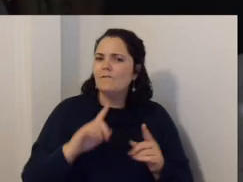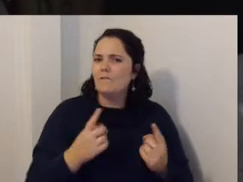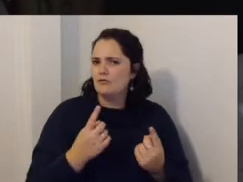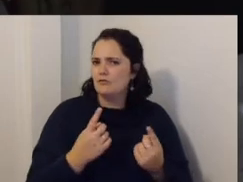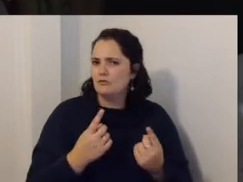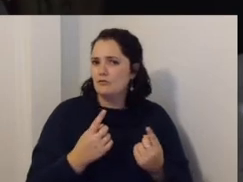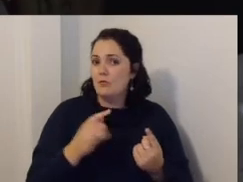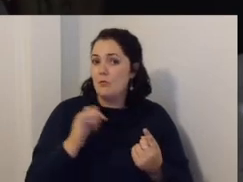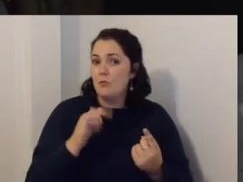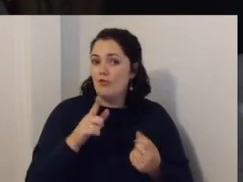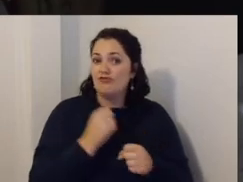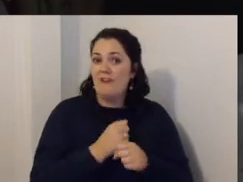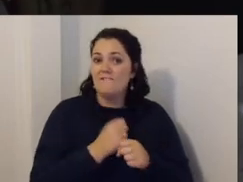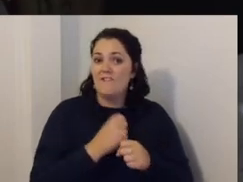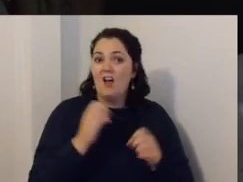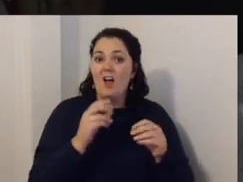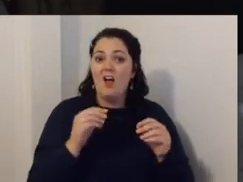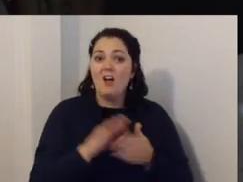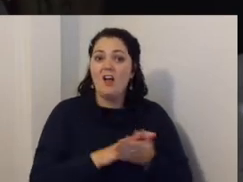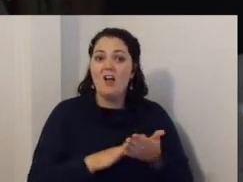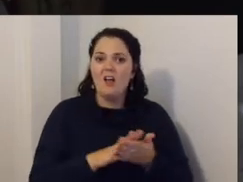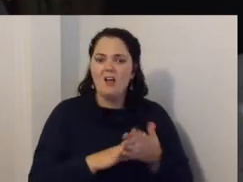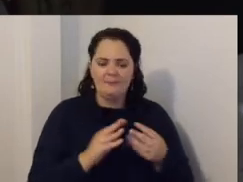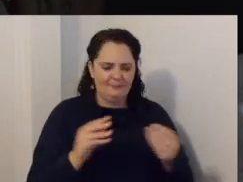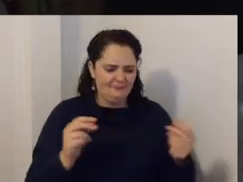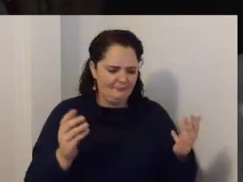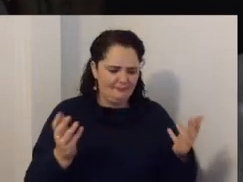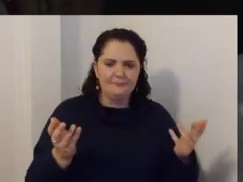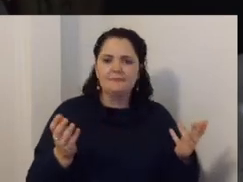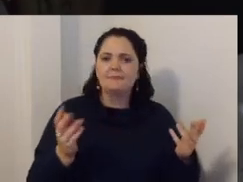just rub it right away when you put your other graphite on again, you really have to bear down